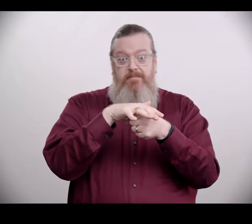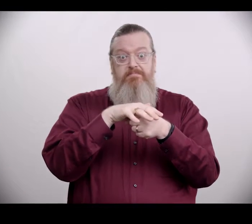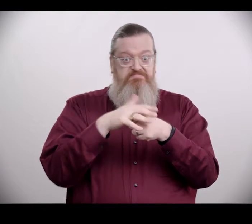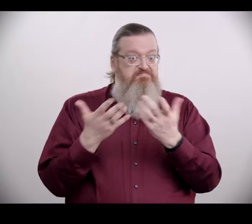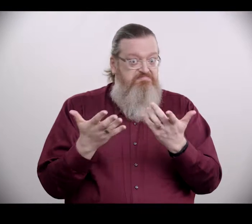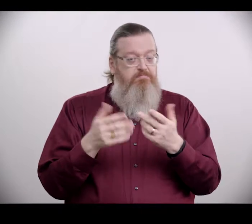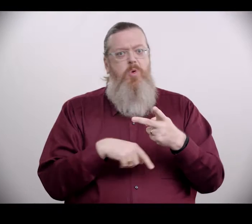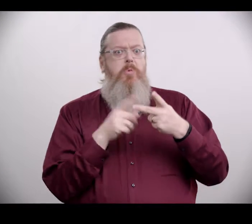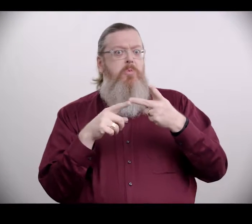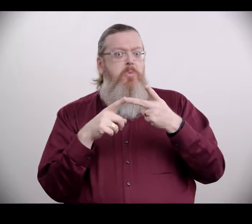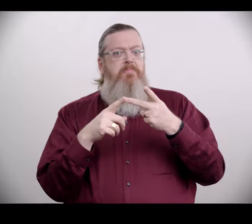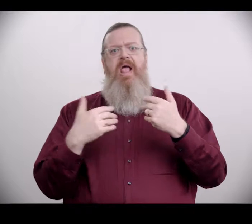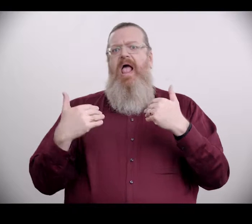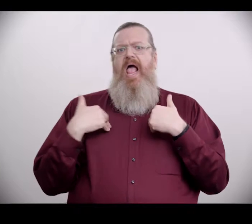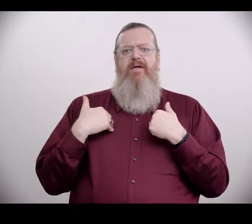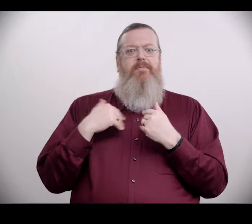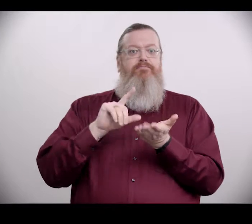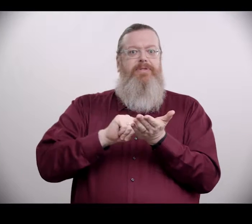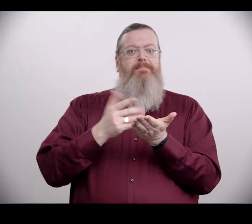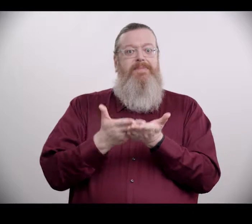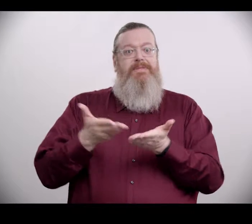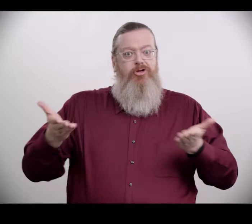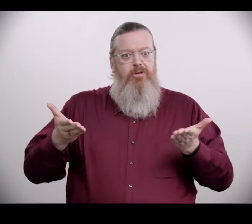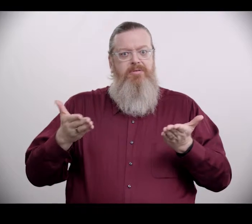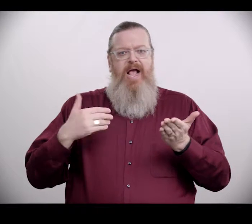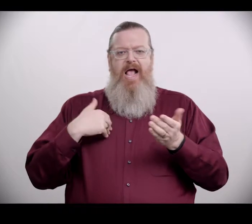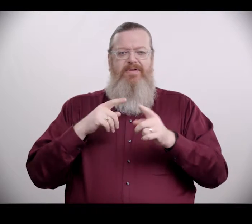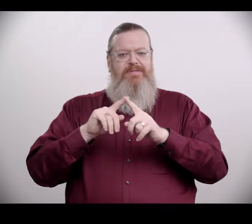o Having print materials in an alternate format such as